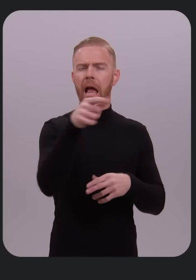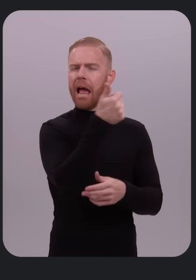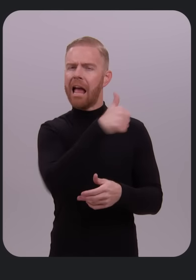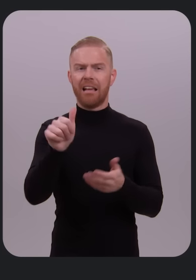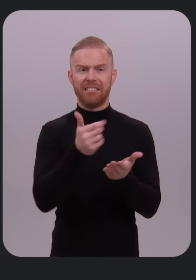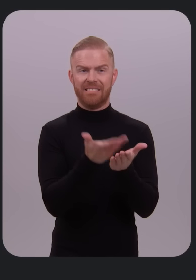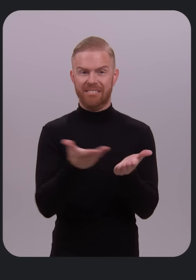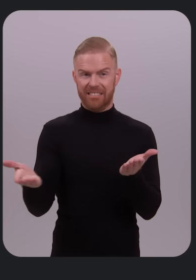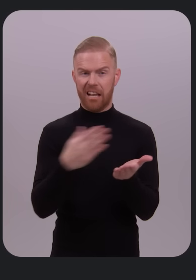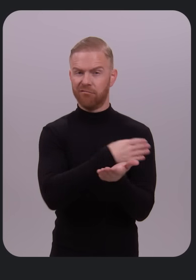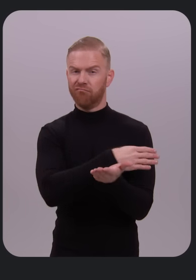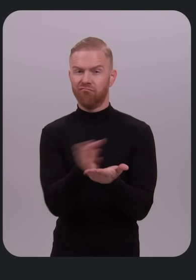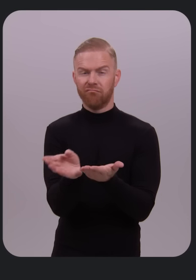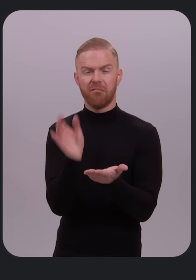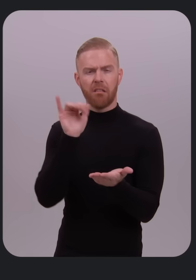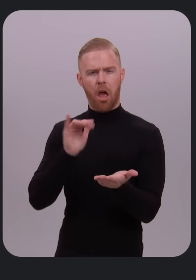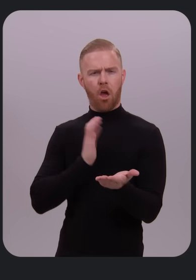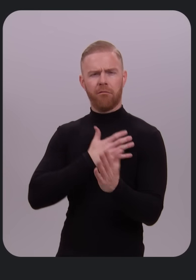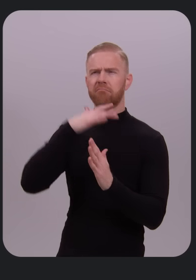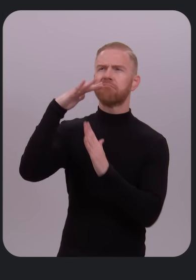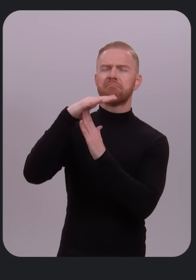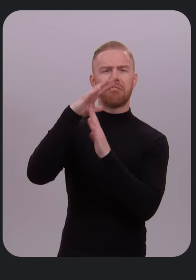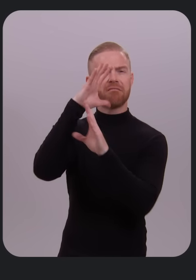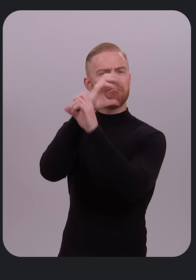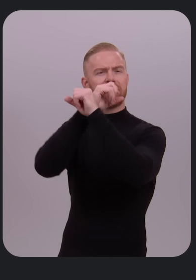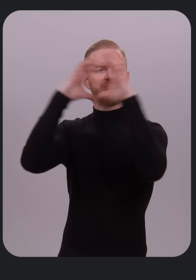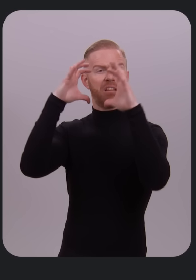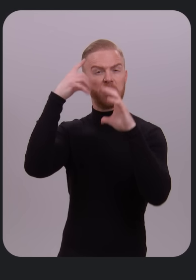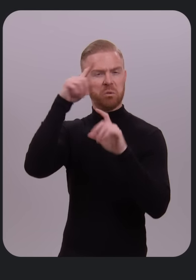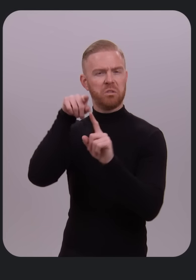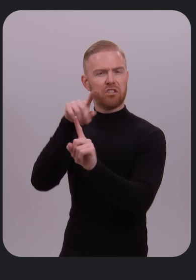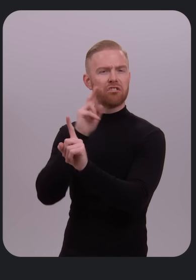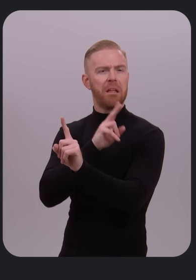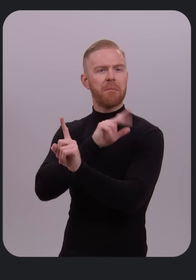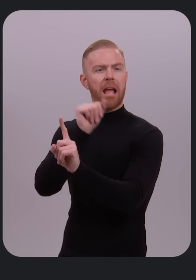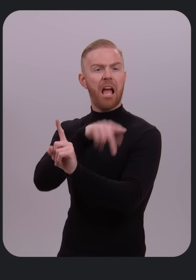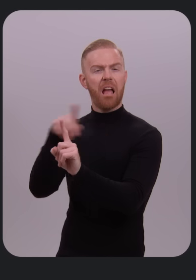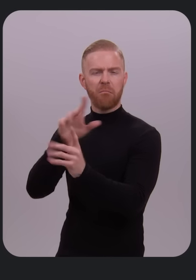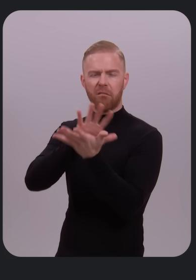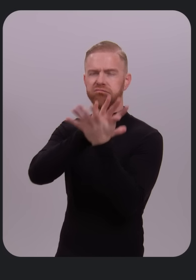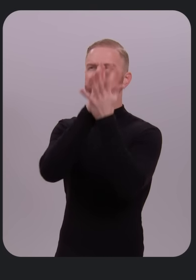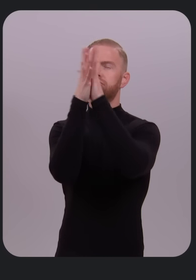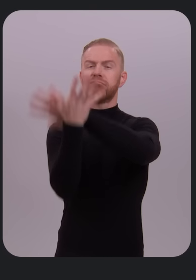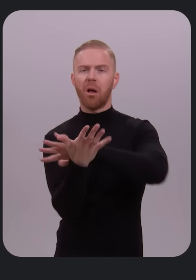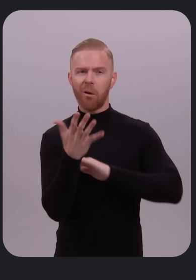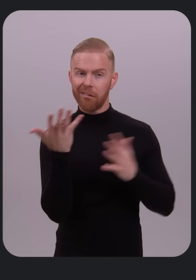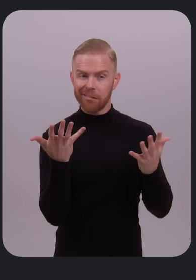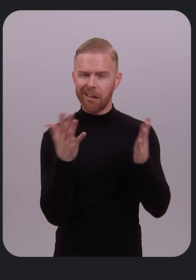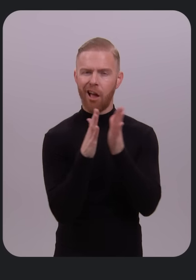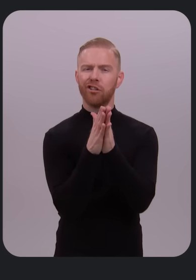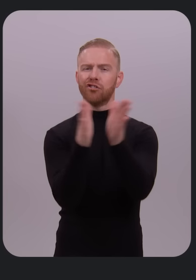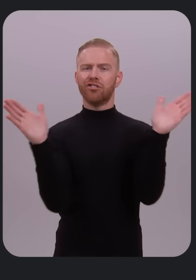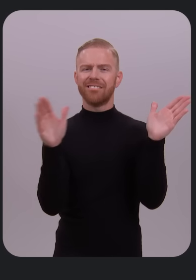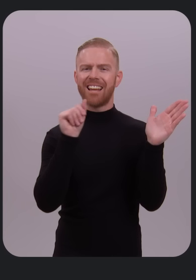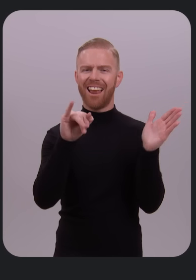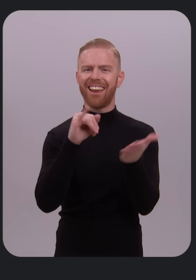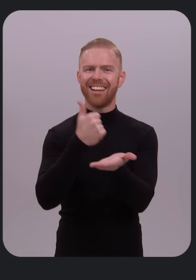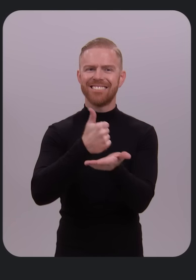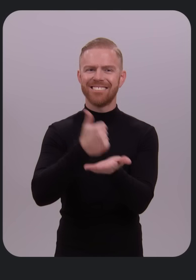This is our ultimate vision for the Gemini app, to transform it into a universal AI assistant, an AI that's